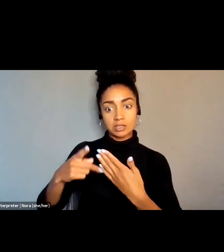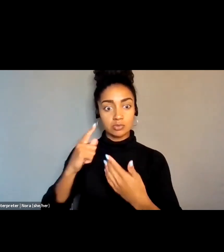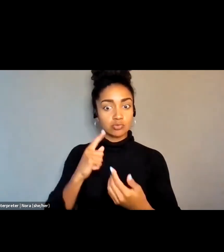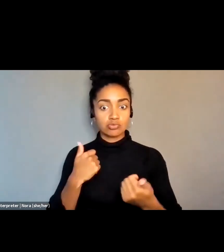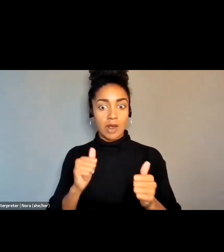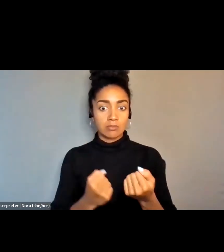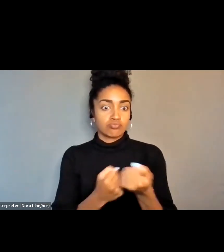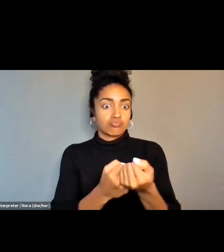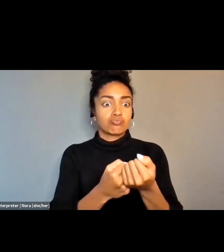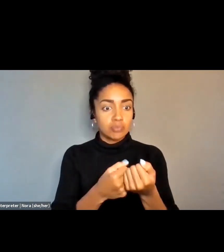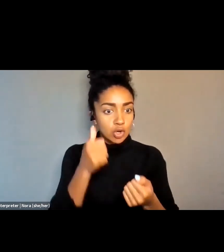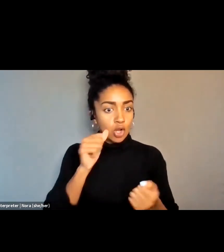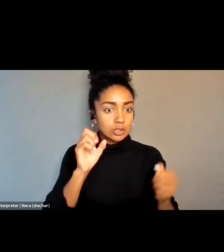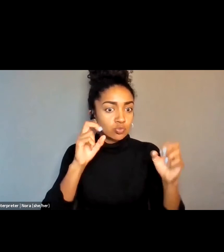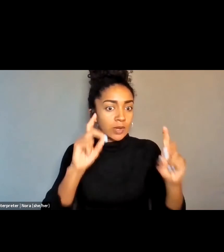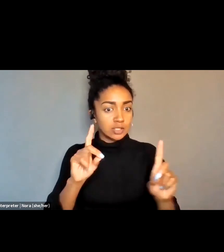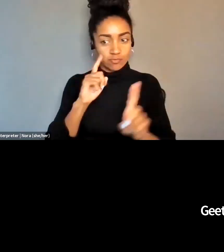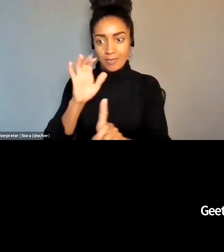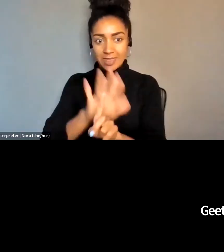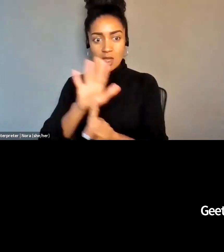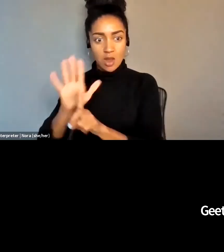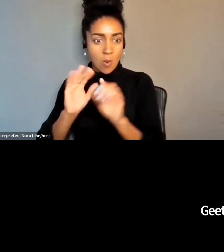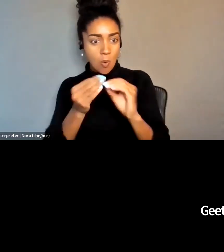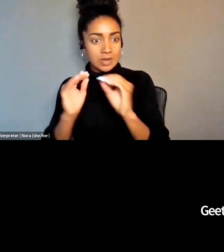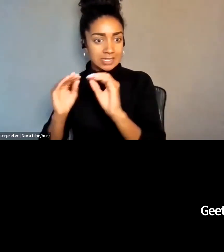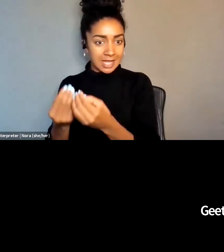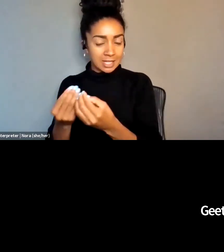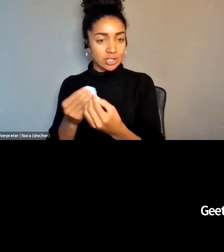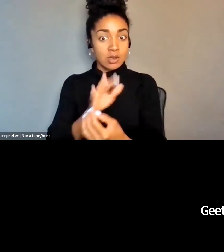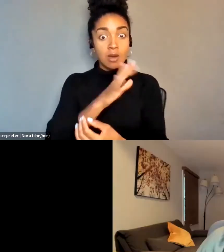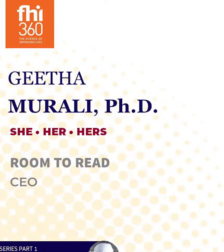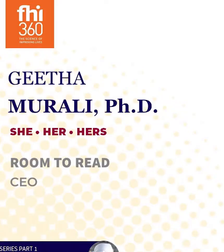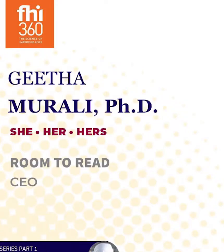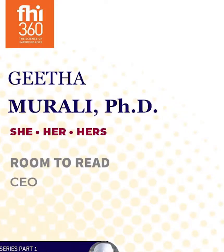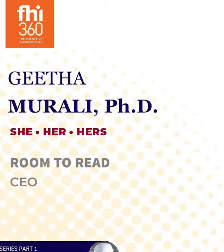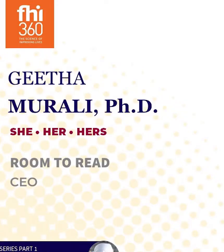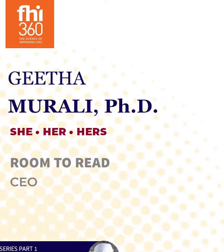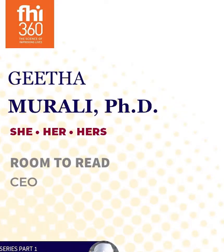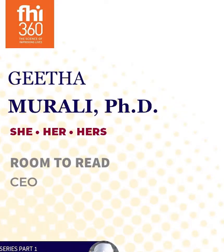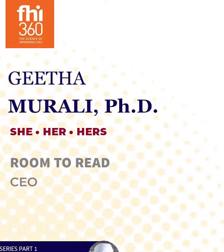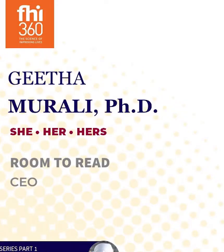what is your response to their presentations? Geetha you may want to take this question first?